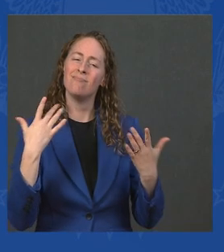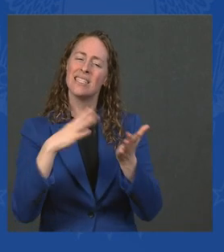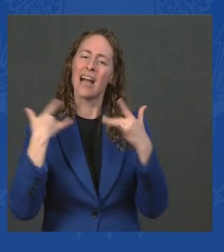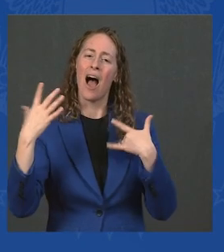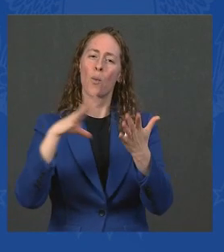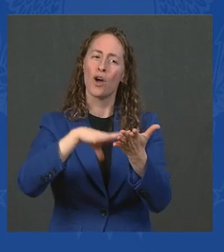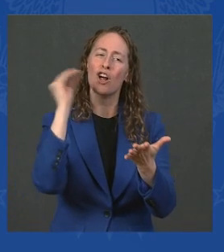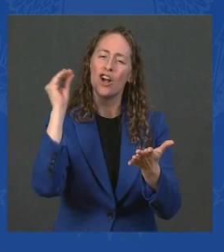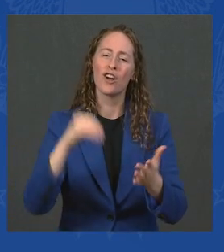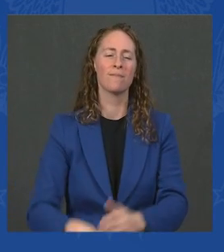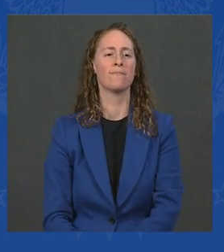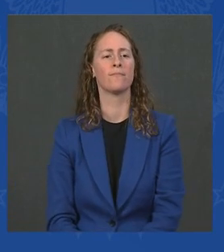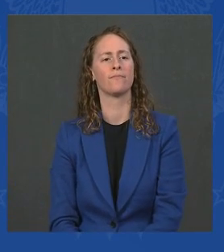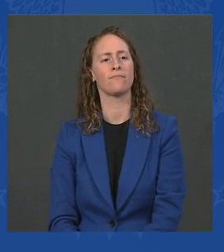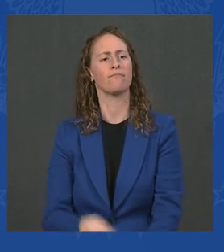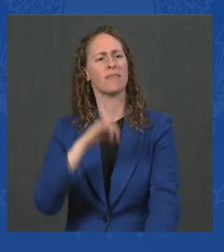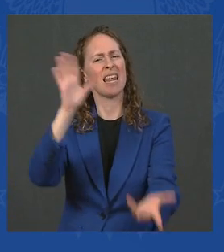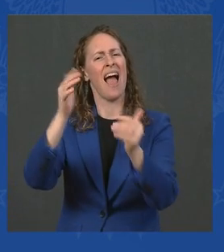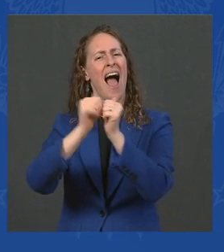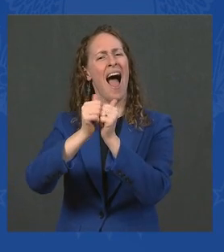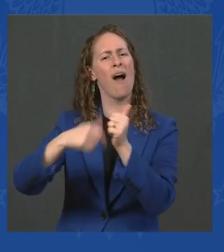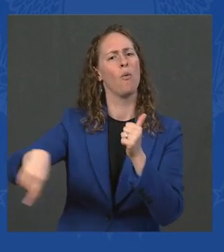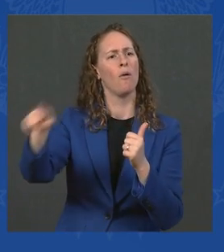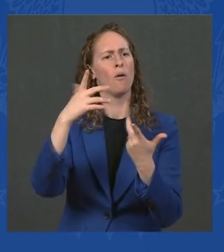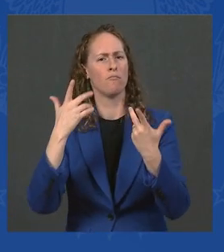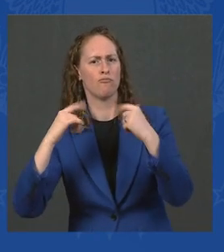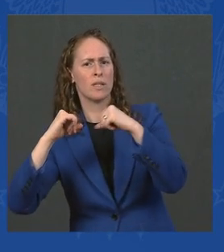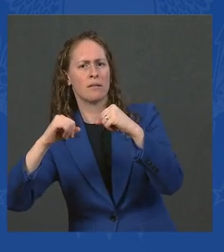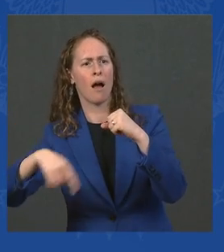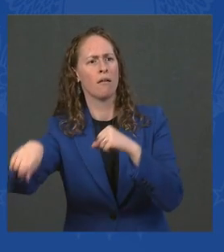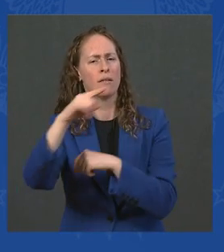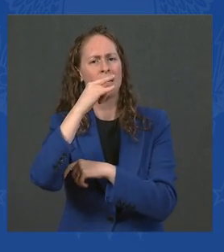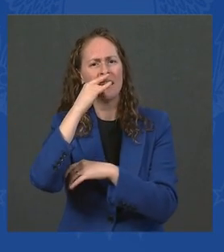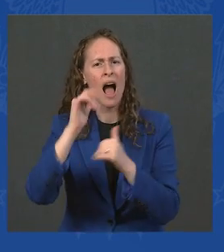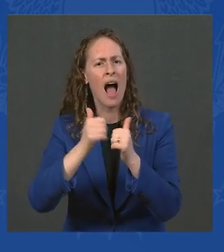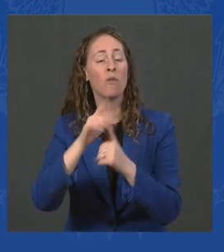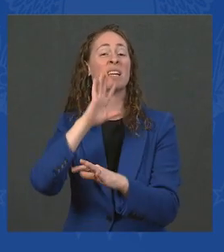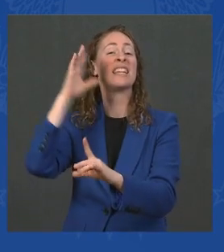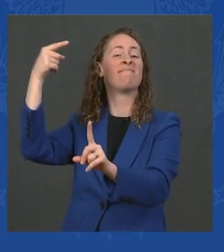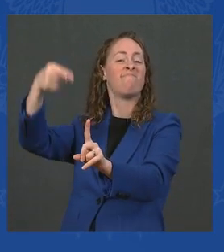under 12 starts at home. Every parent, every teen sibling,